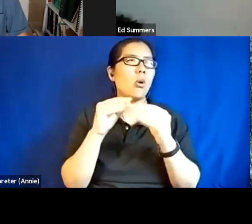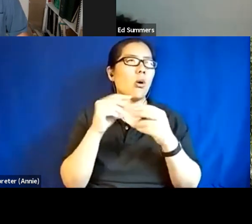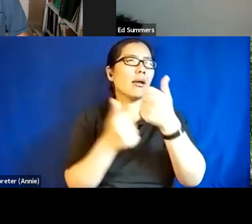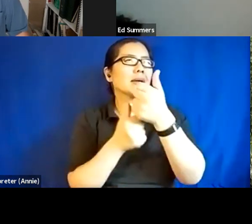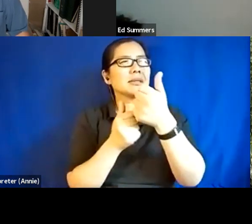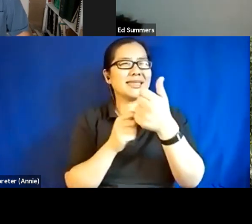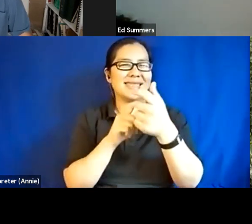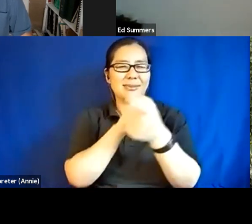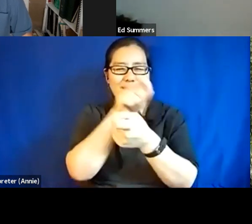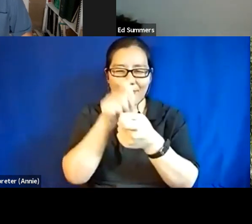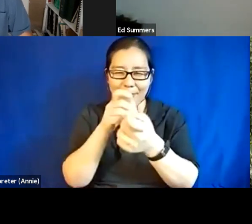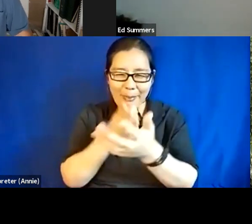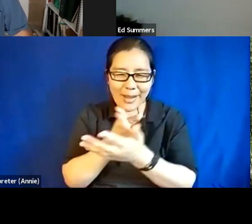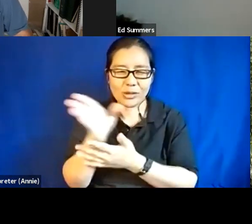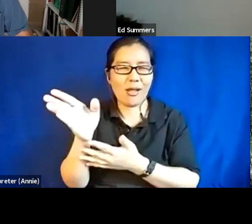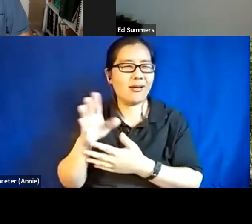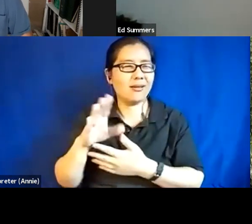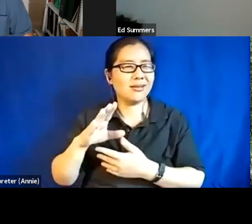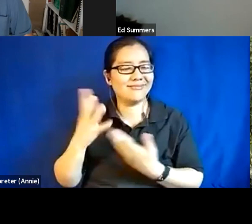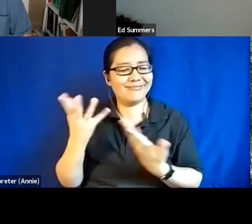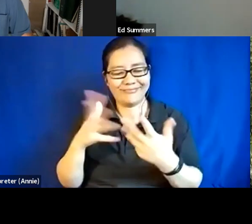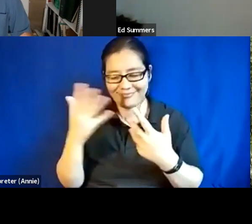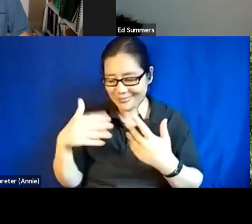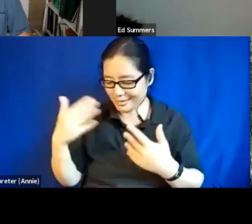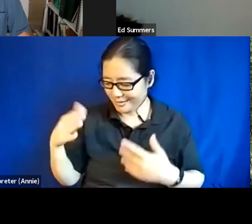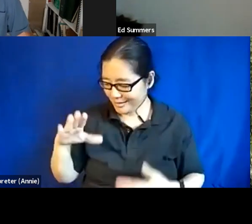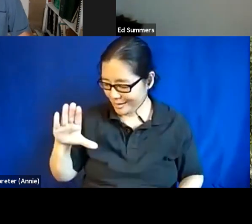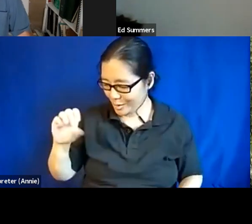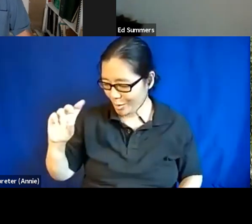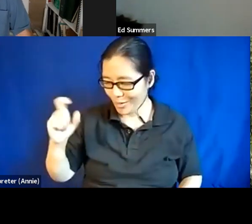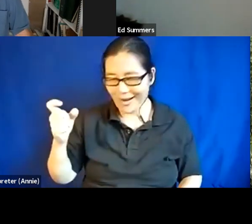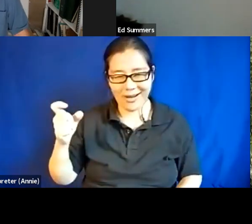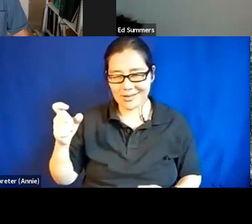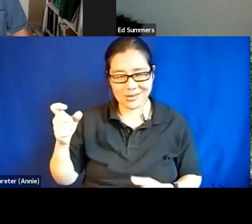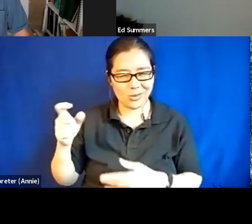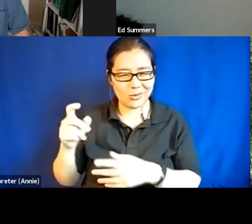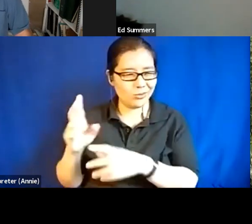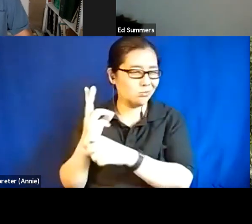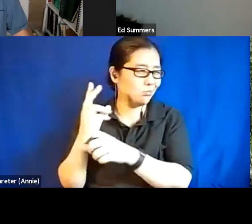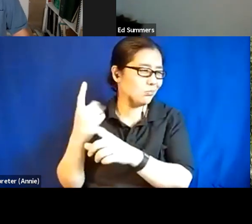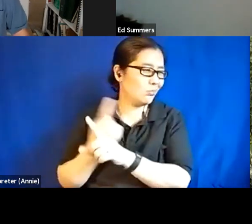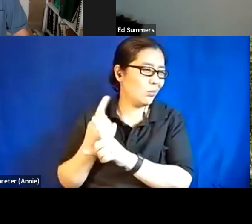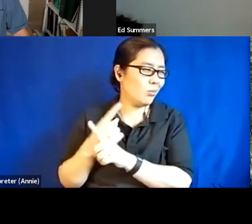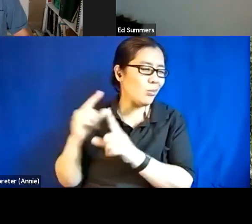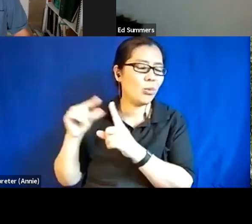codex or whatever the right word is. Because there's baggage in the original